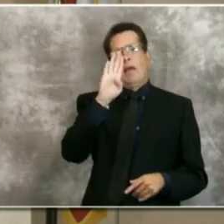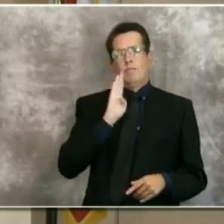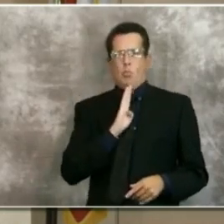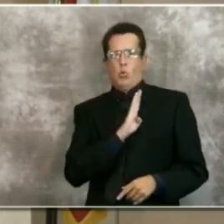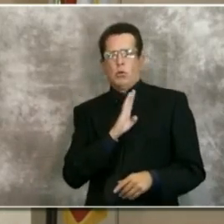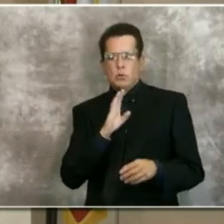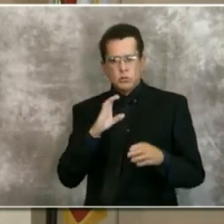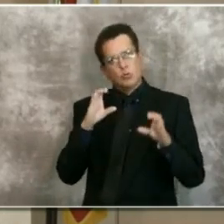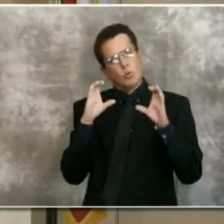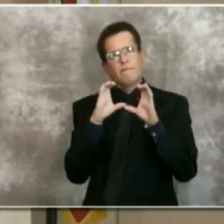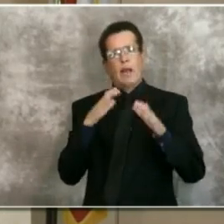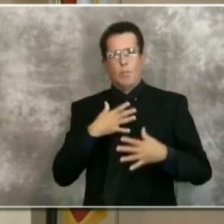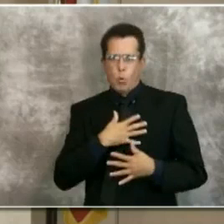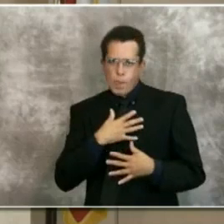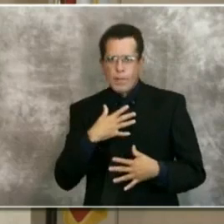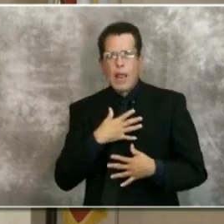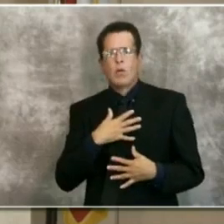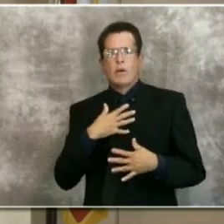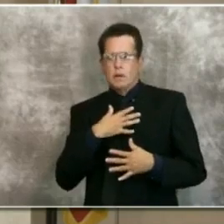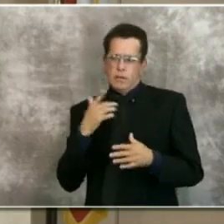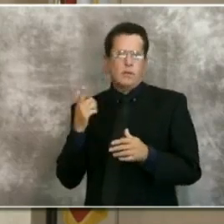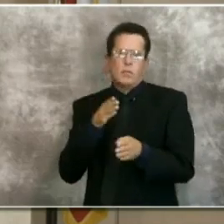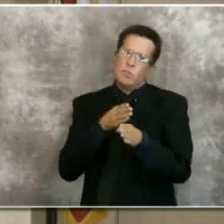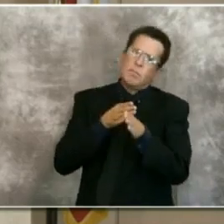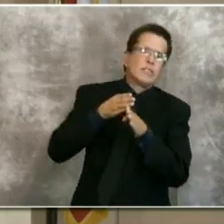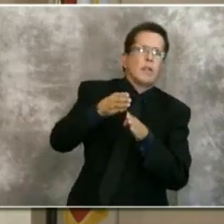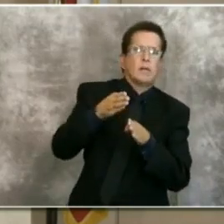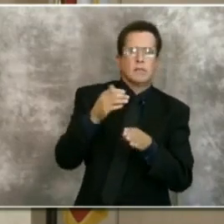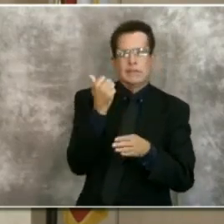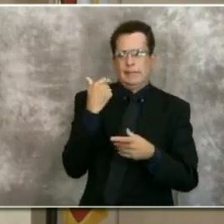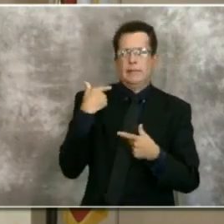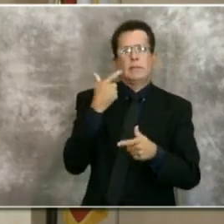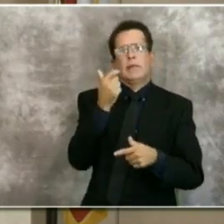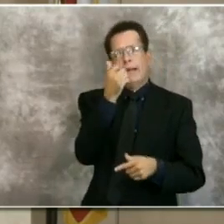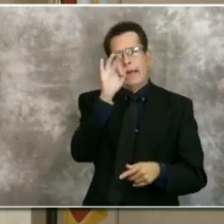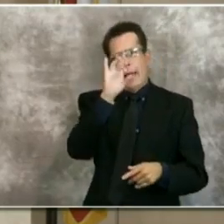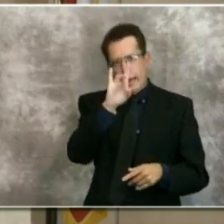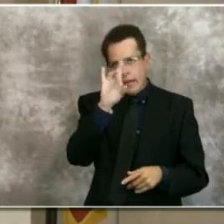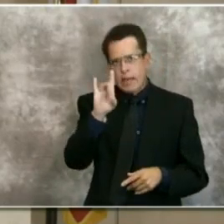BOARD CERTIFIED IN INTERNAL MEDICINE SAYS 1985. BOARD